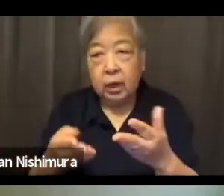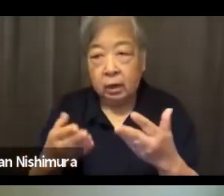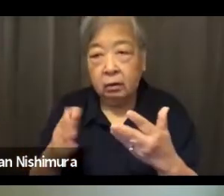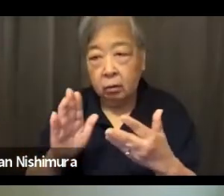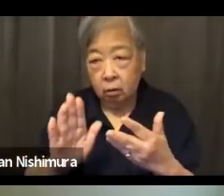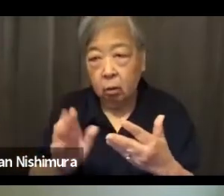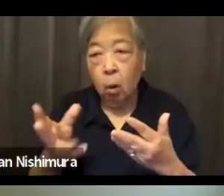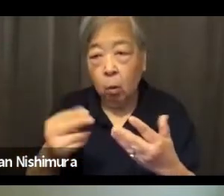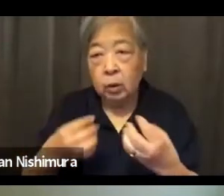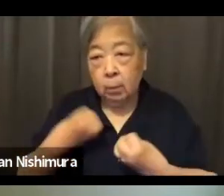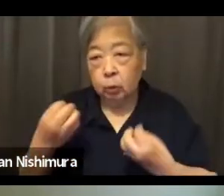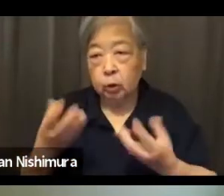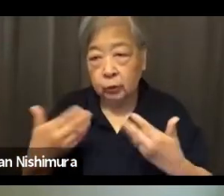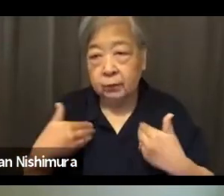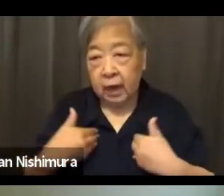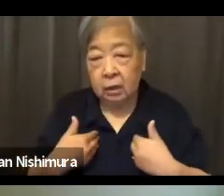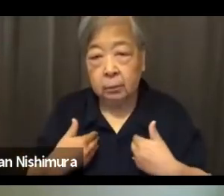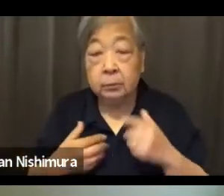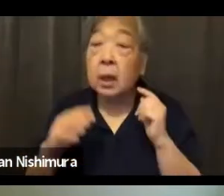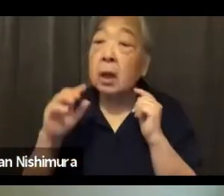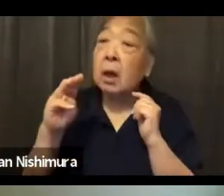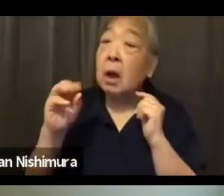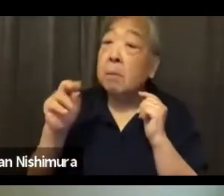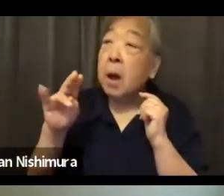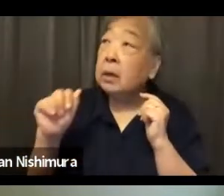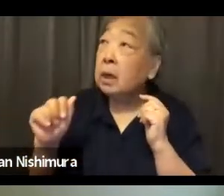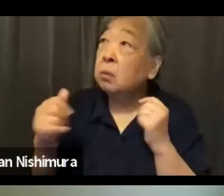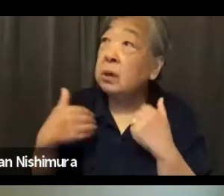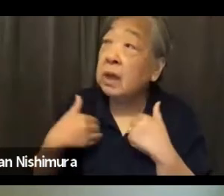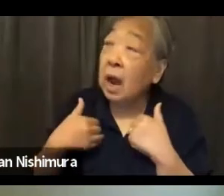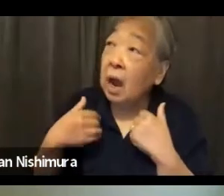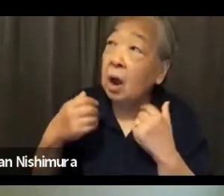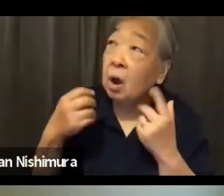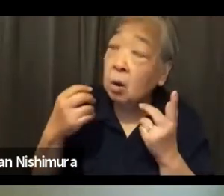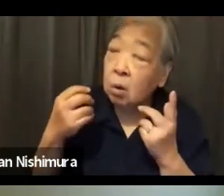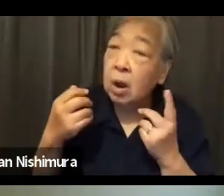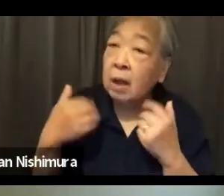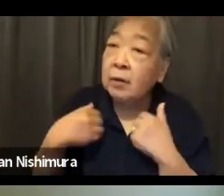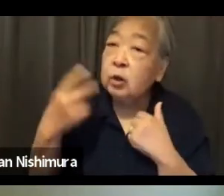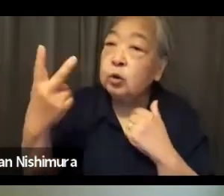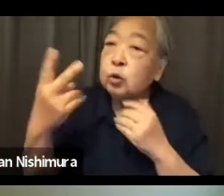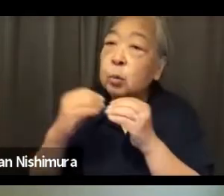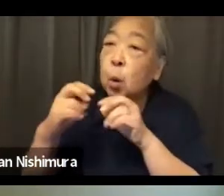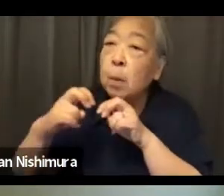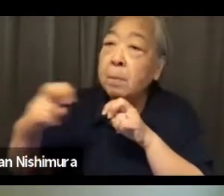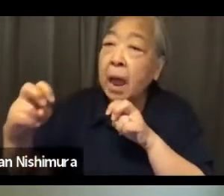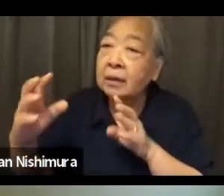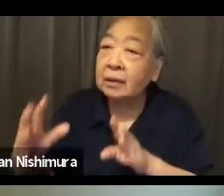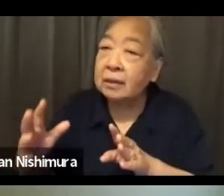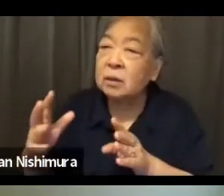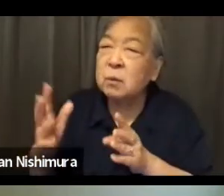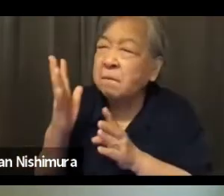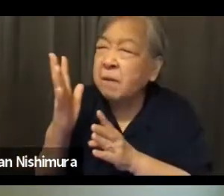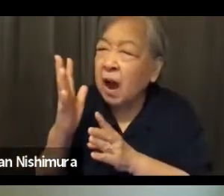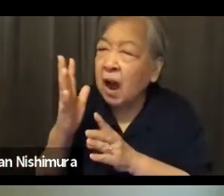I just want to do a time check that we're 5 past the hour and have two more panelists to present.